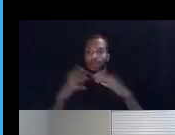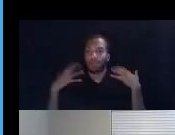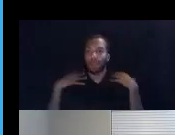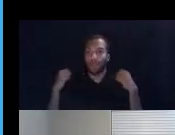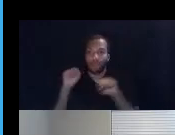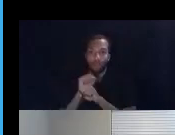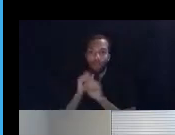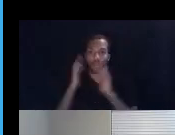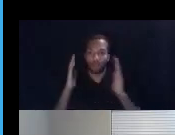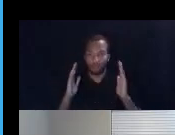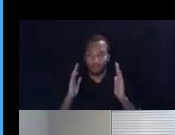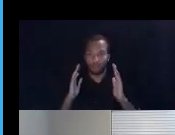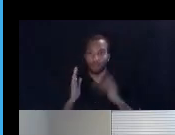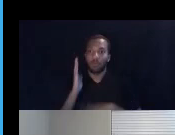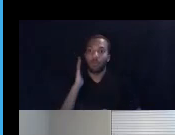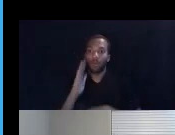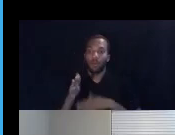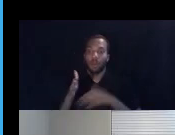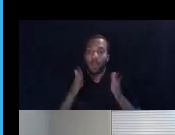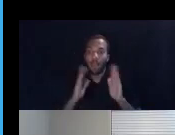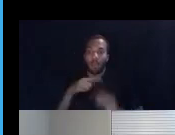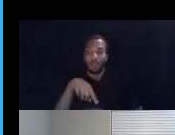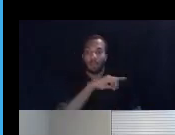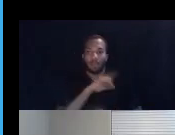will then allow them to be able to build Medicaid.